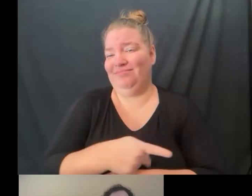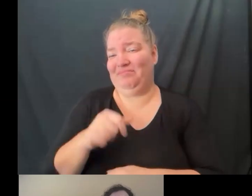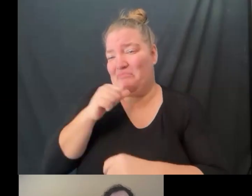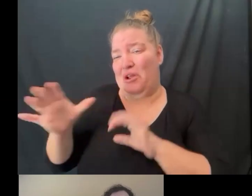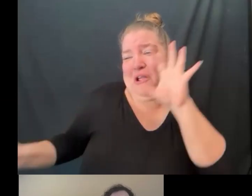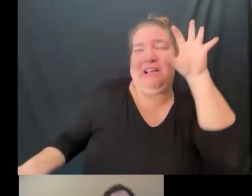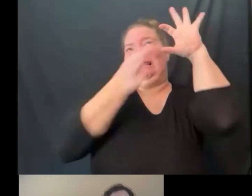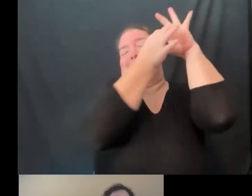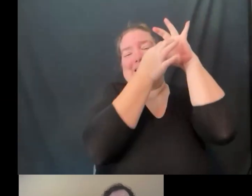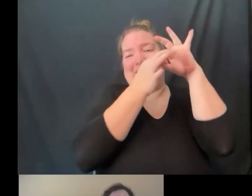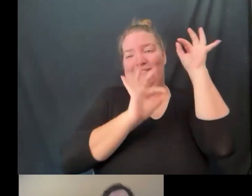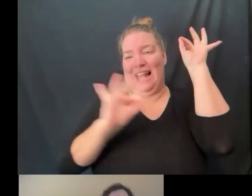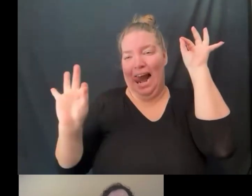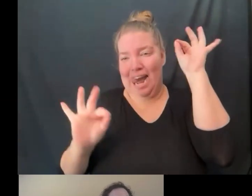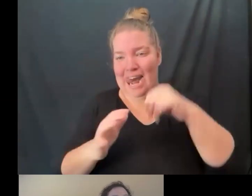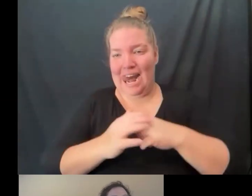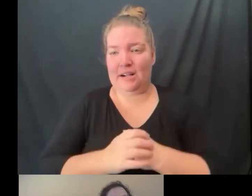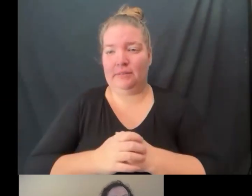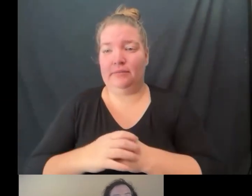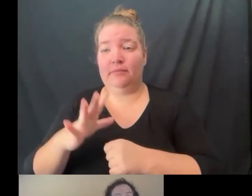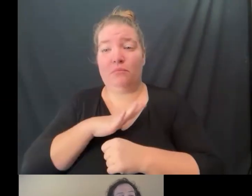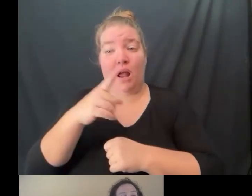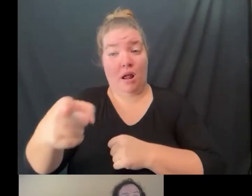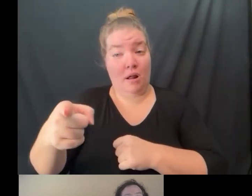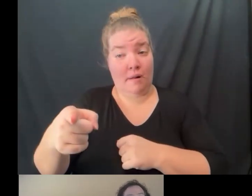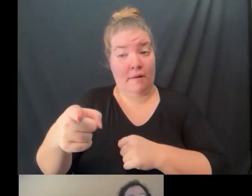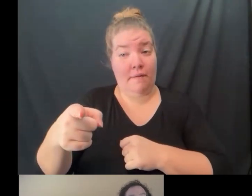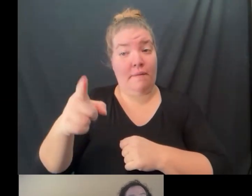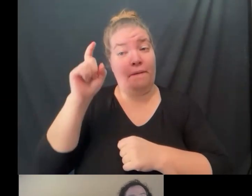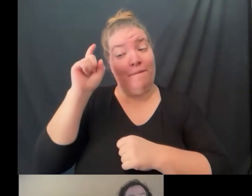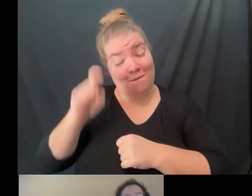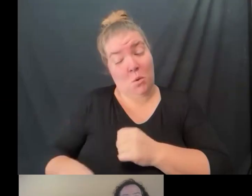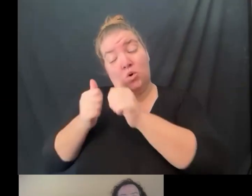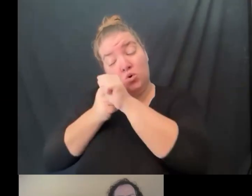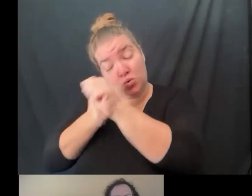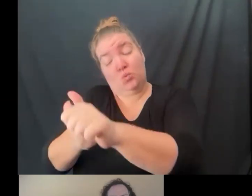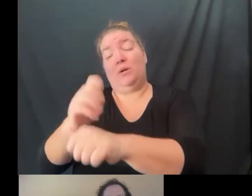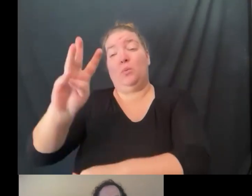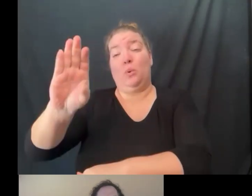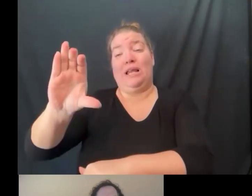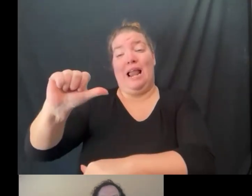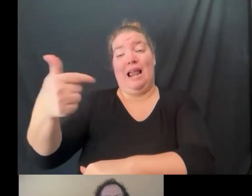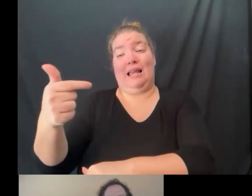don't believe those entities are part of federal government in any way. But it's the same WCAG 2.1 AA that's